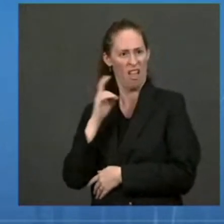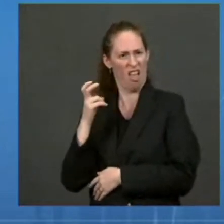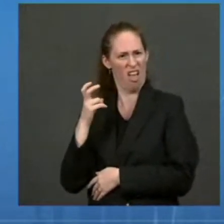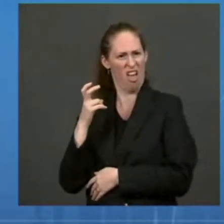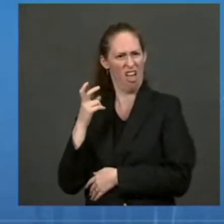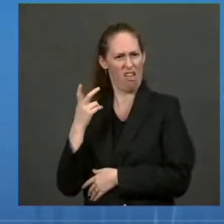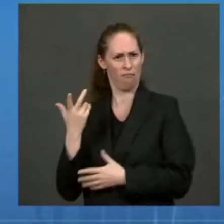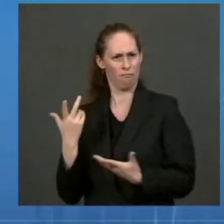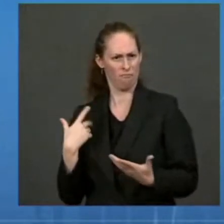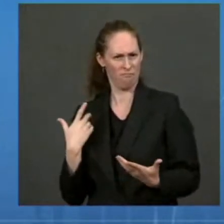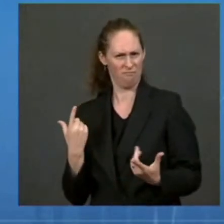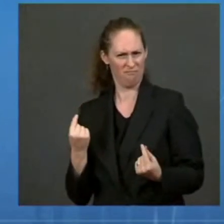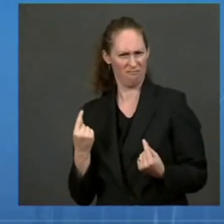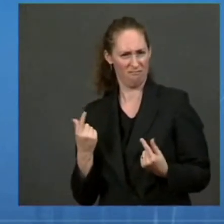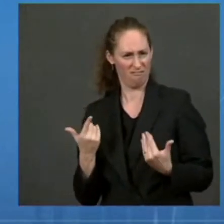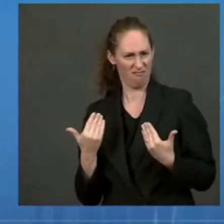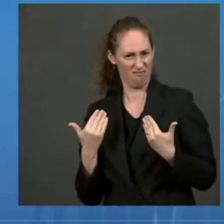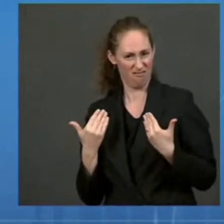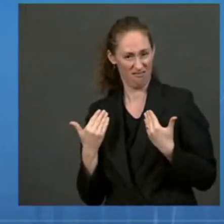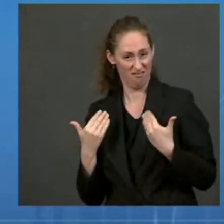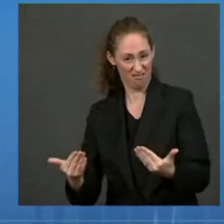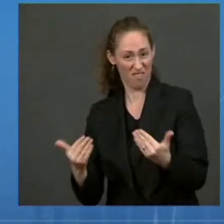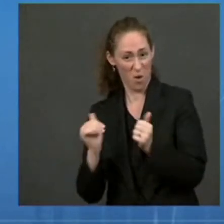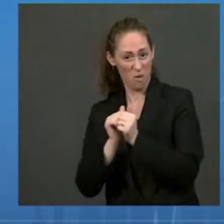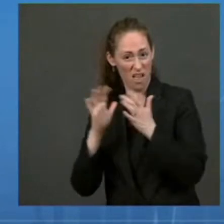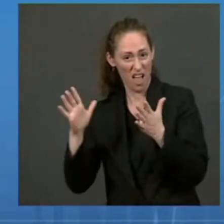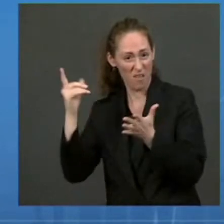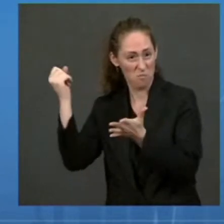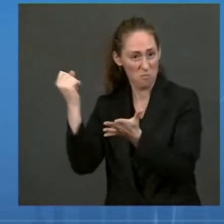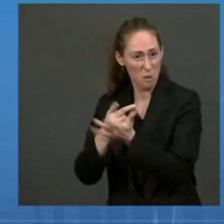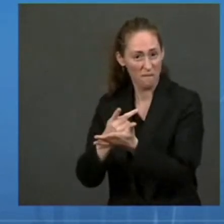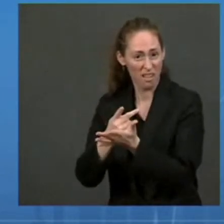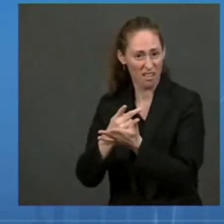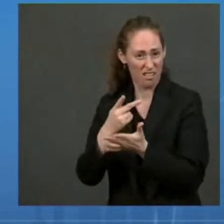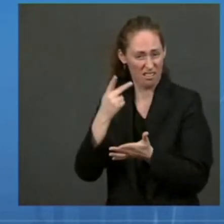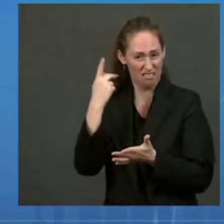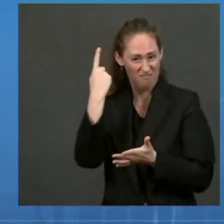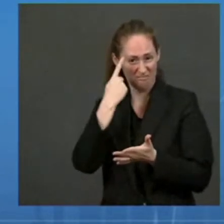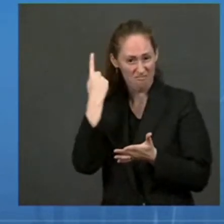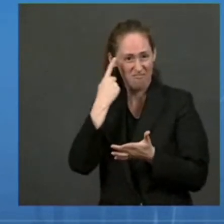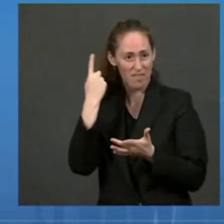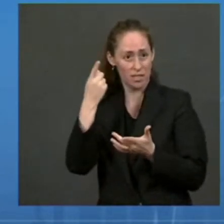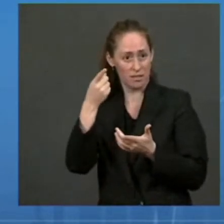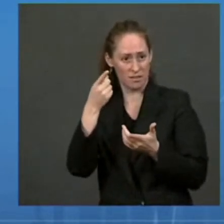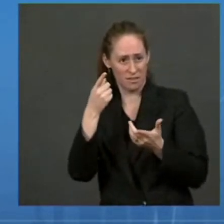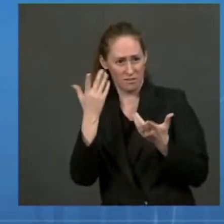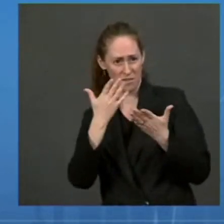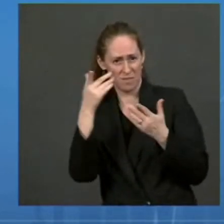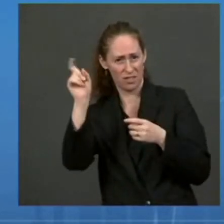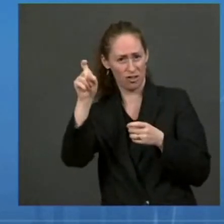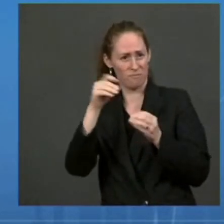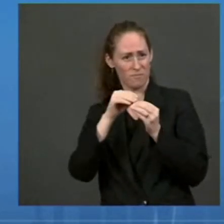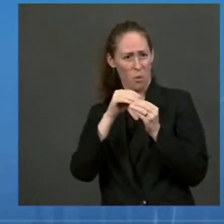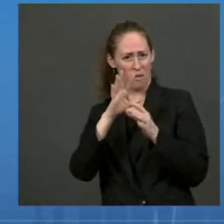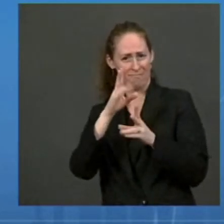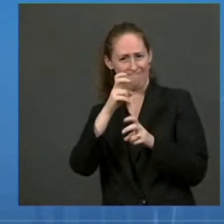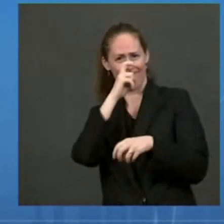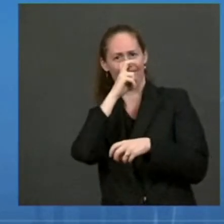SOME HAVE DONE THAT BY SAYING IT IS THE FIRST DOSE INSTEAD OF THEIR THIRD. ARE YOU ALL WORKING WITH